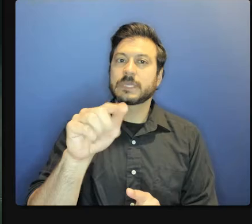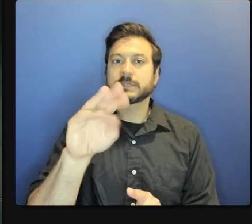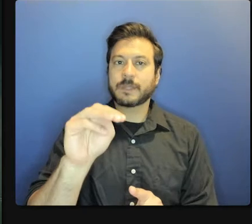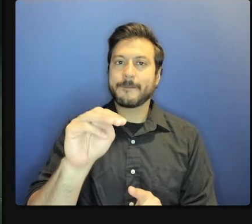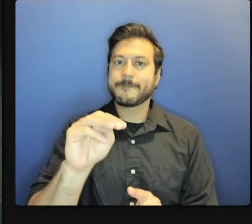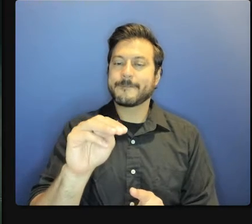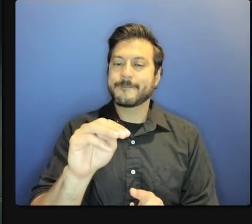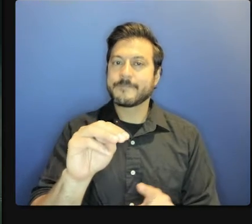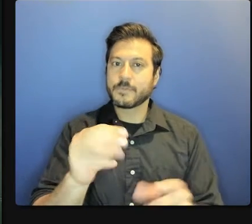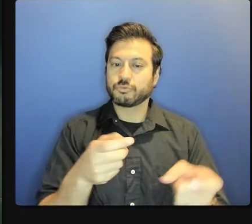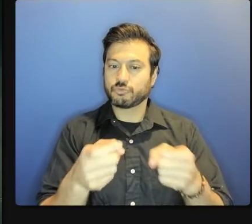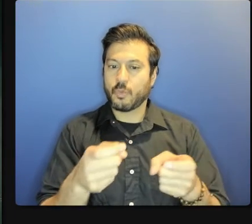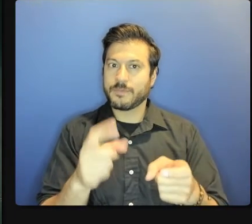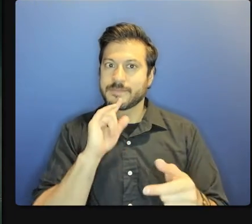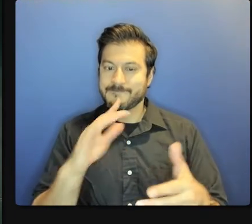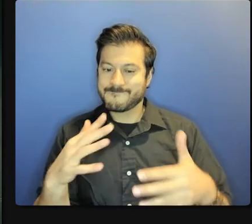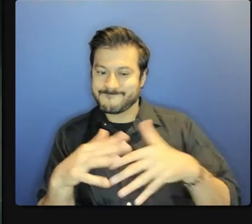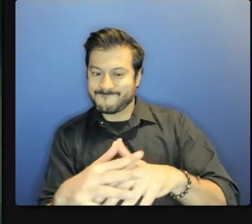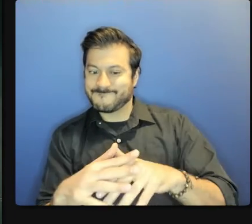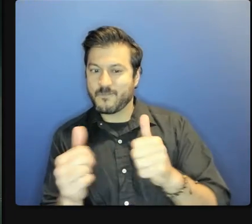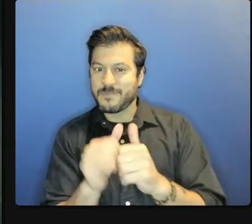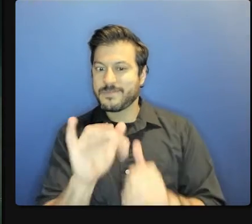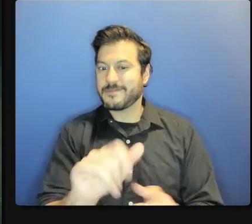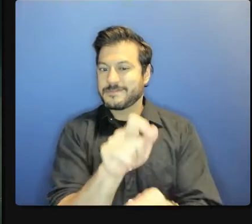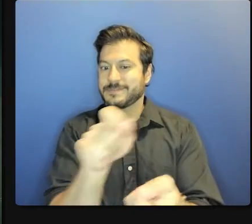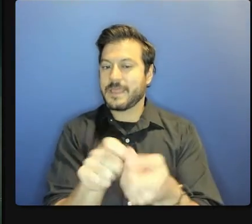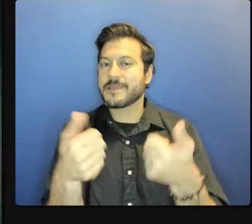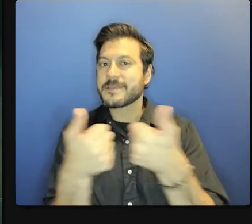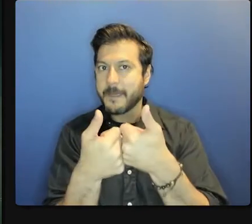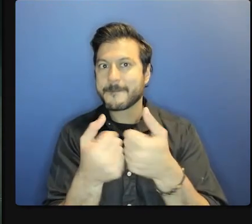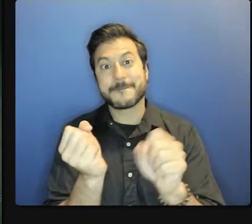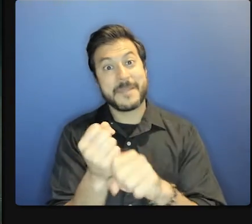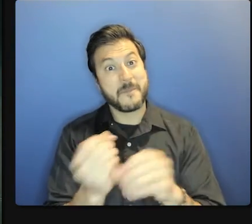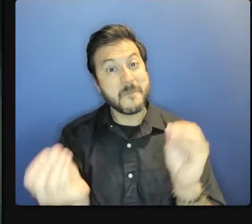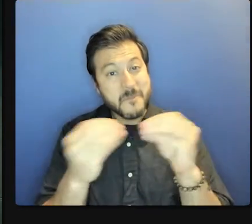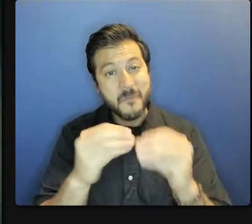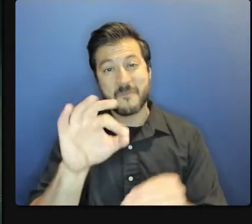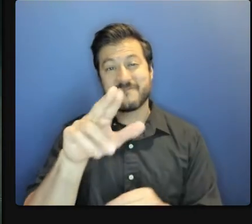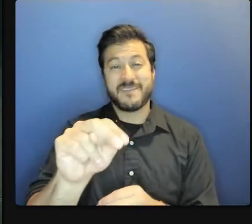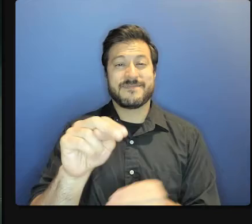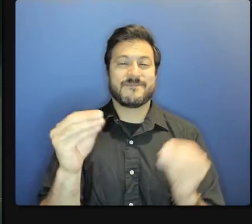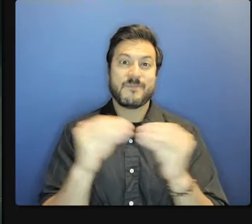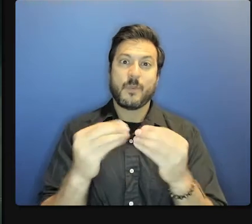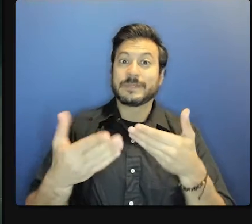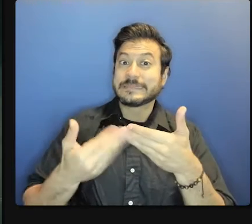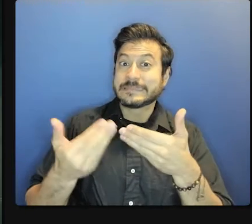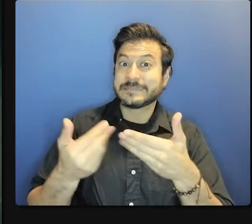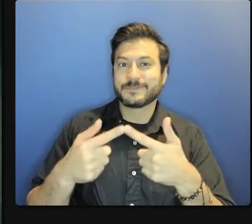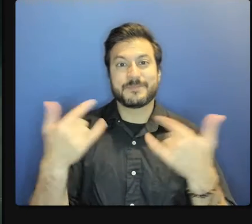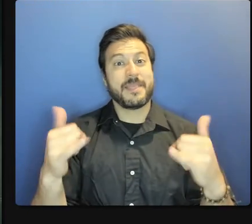that are tailored to the exact game, making it even more fun and easy to play.